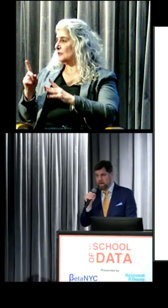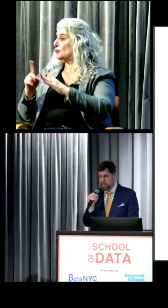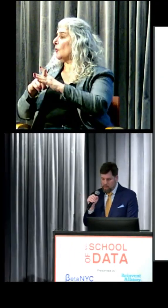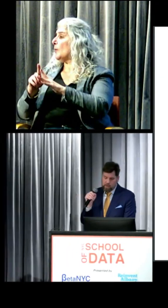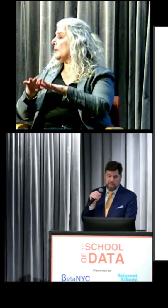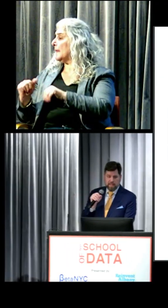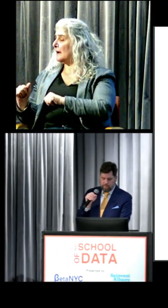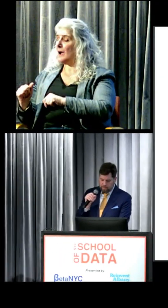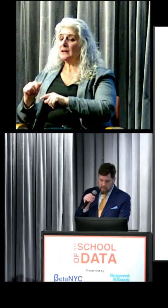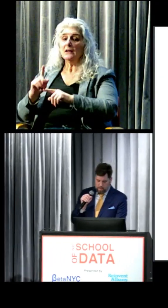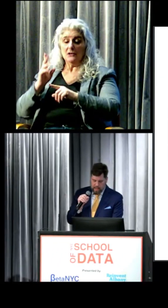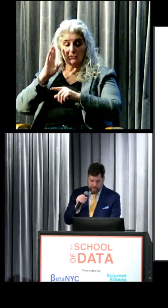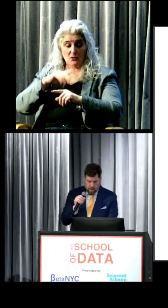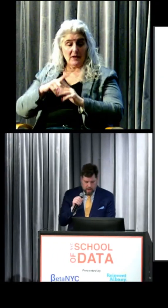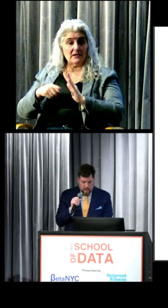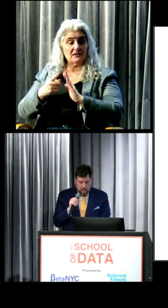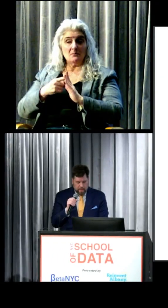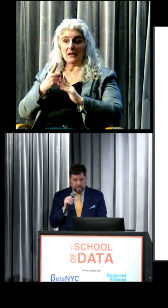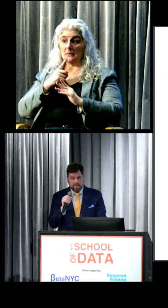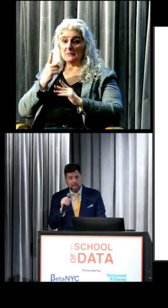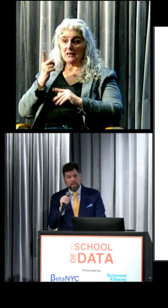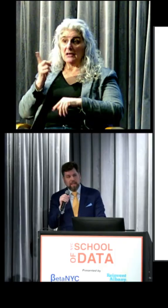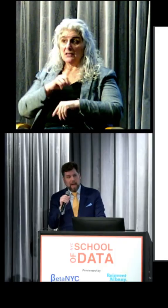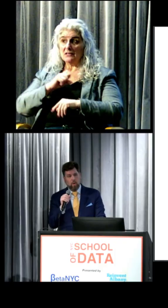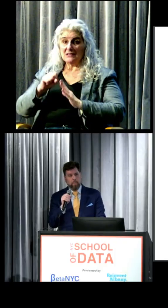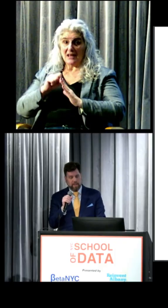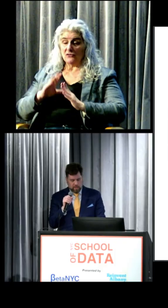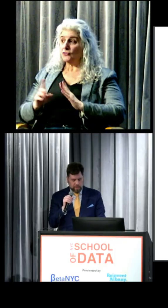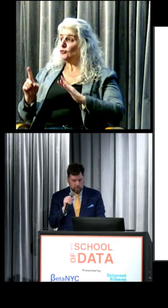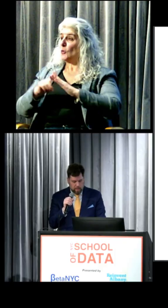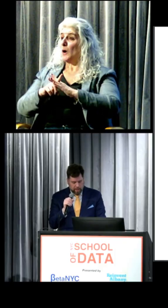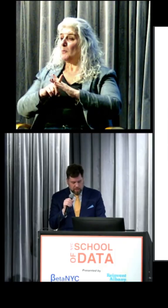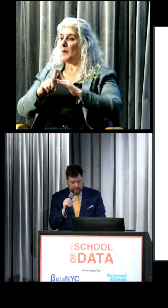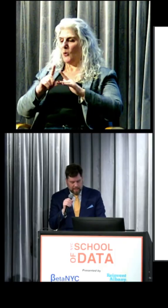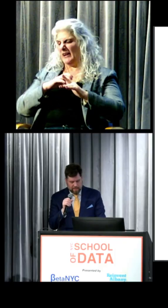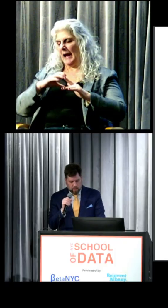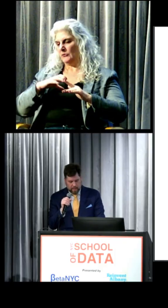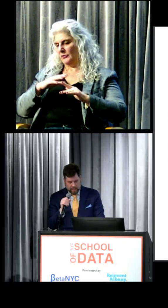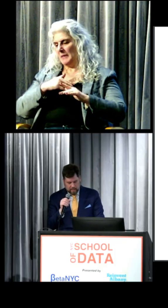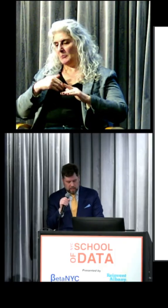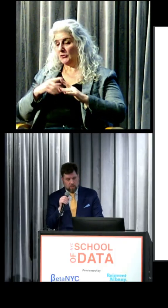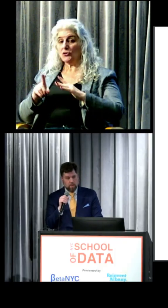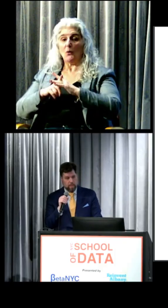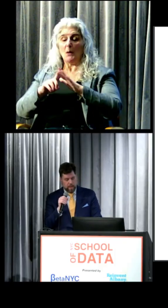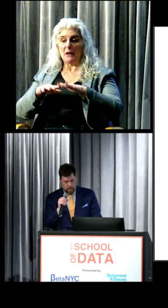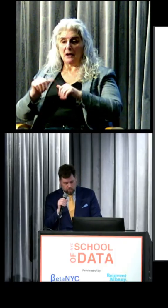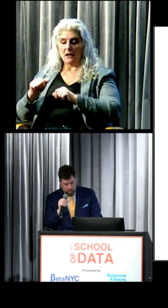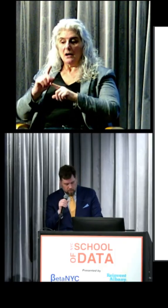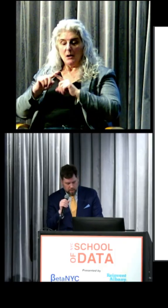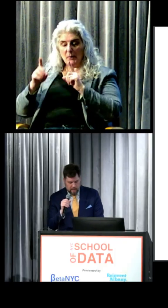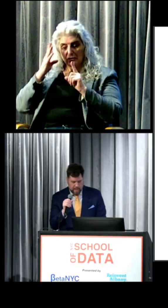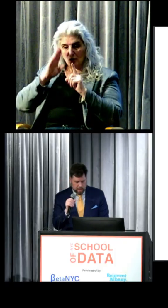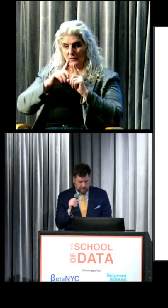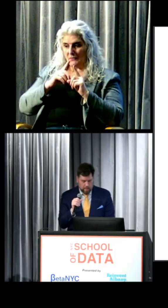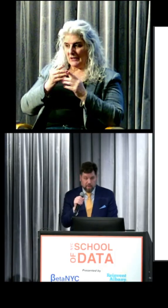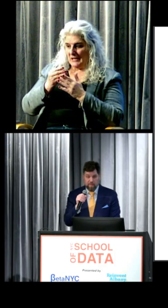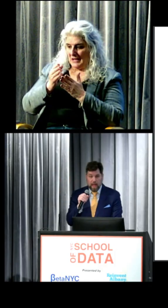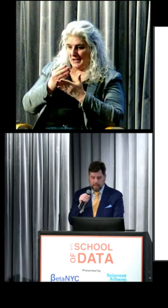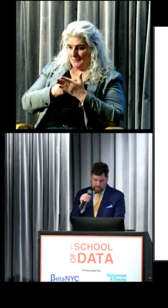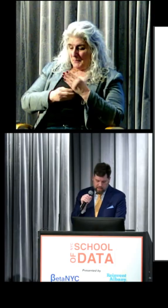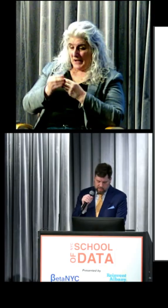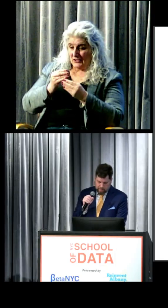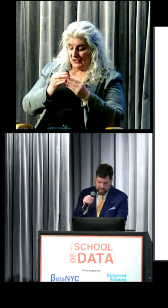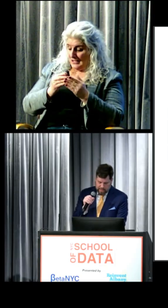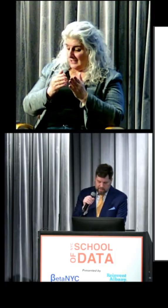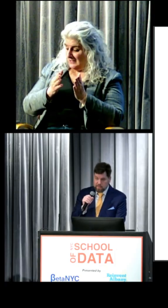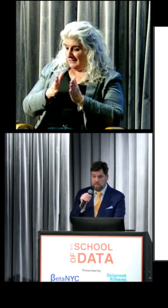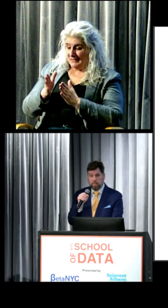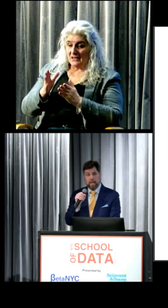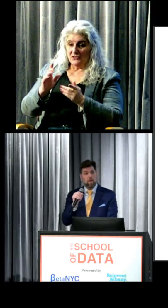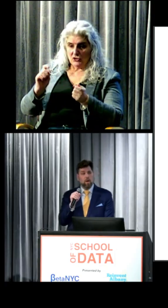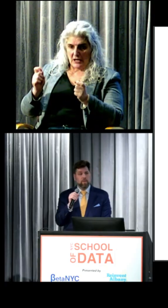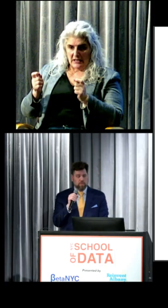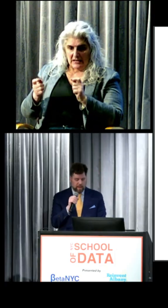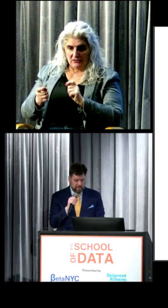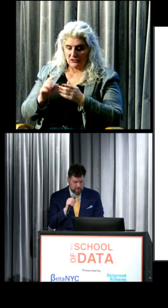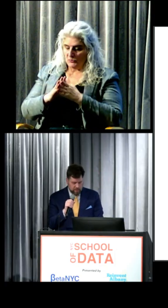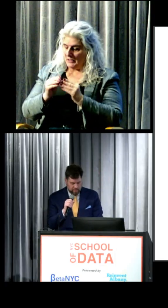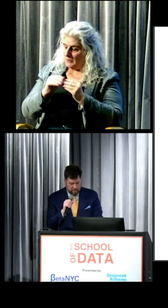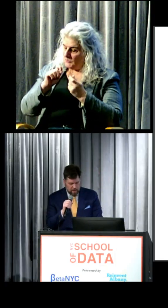Andrew, what did you feel the most, I don't know, messy about in the sort of smoothing or heuristic